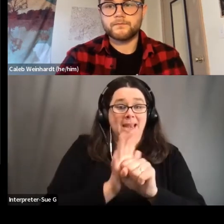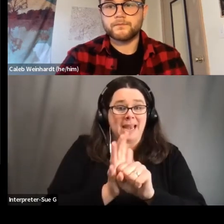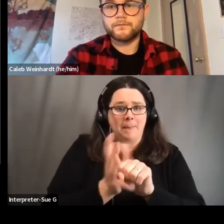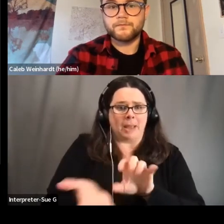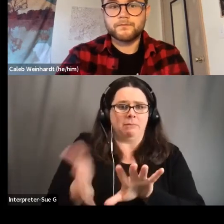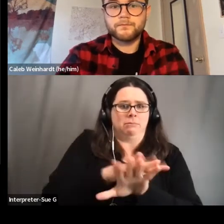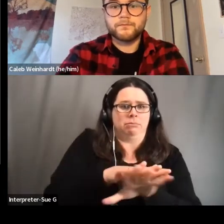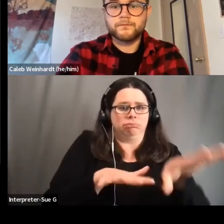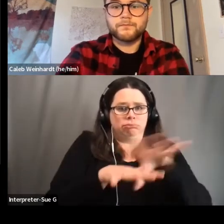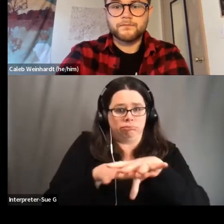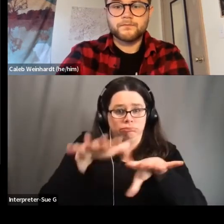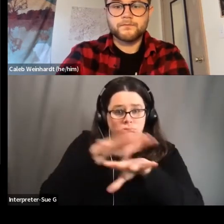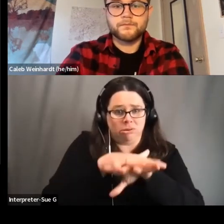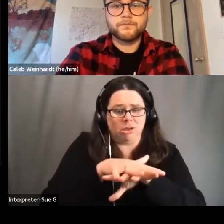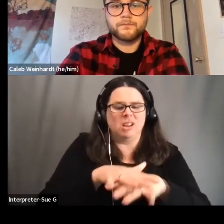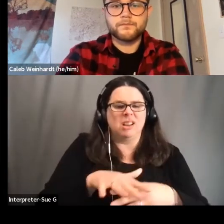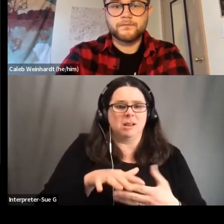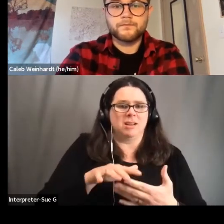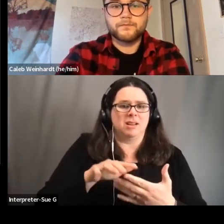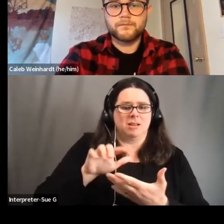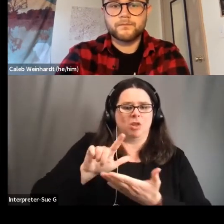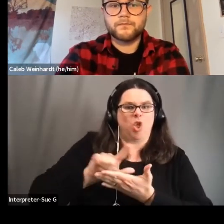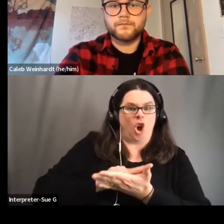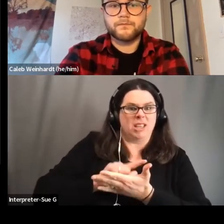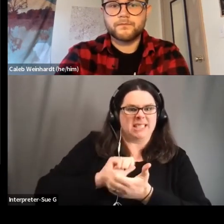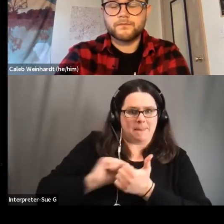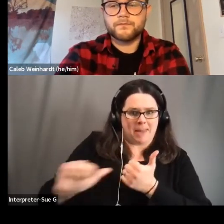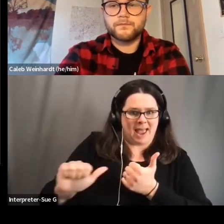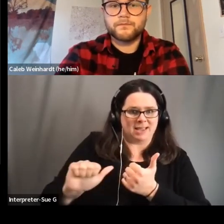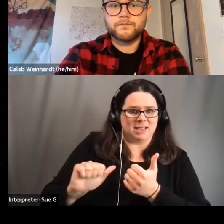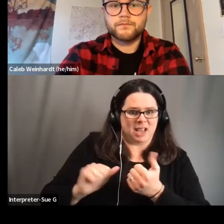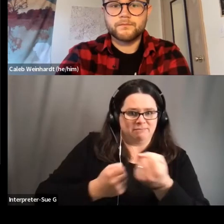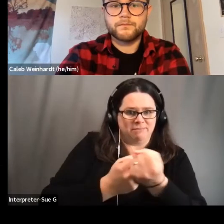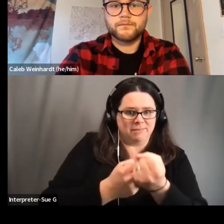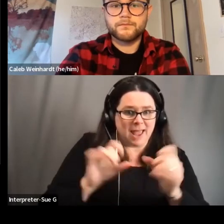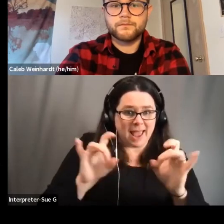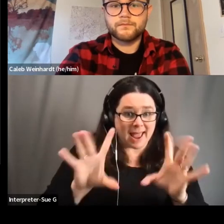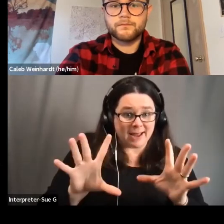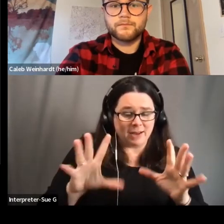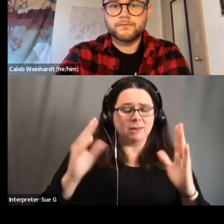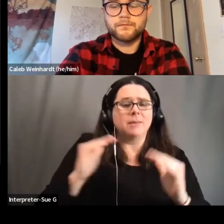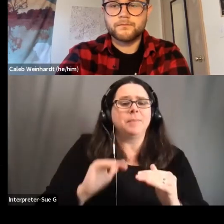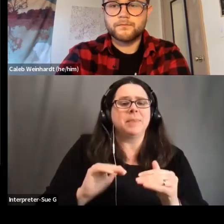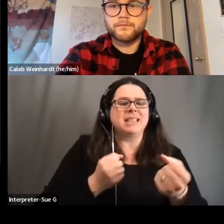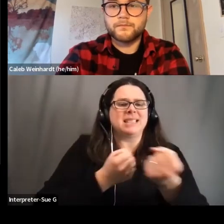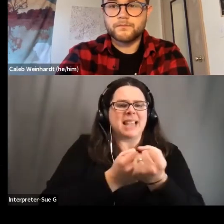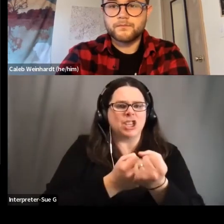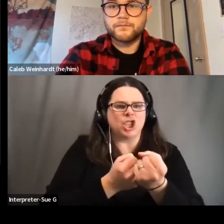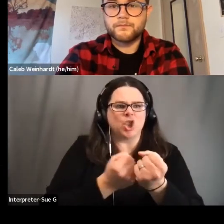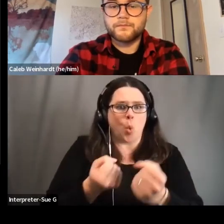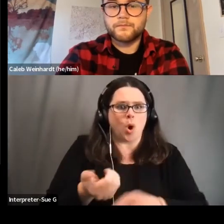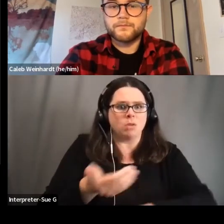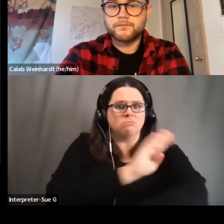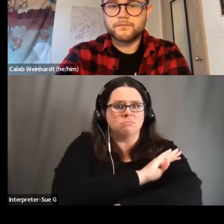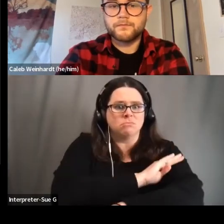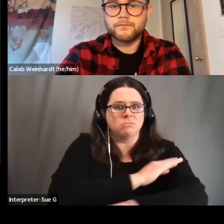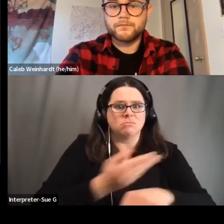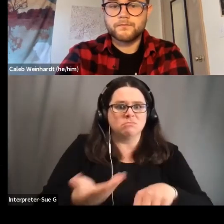are the legislated hate that we just talked about and also the sanctioned or emboldened hate. So we have people that are saying things